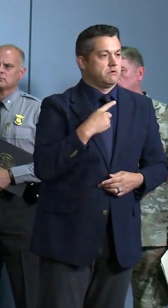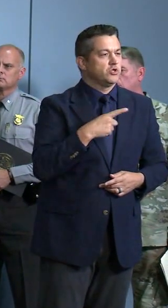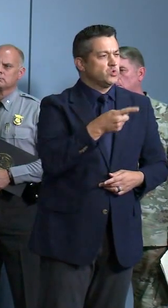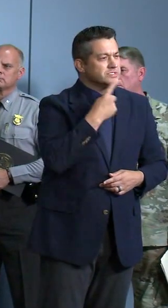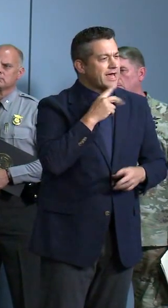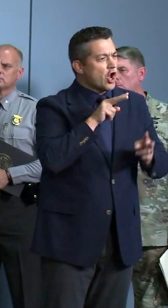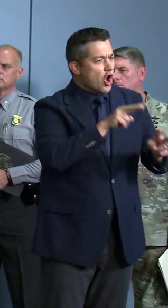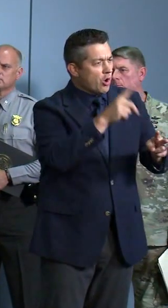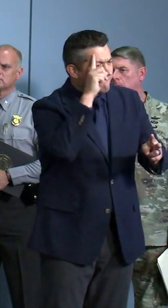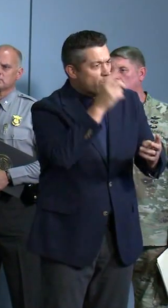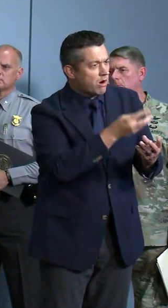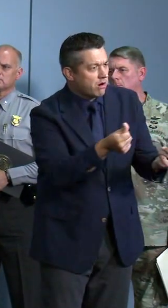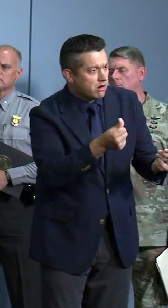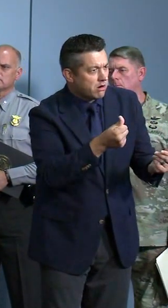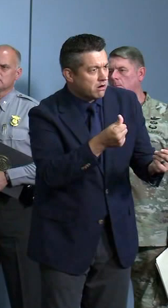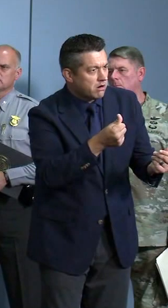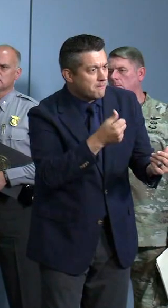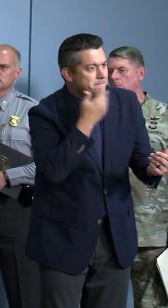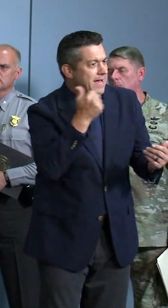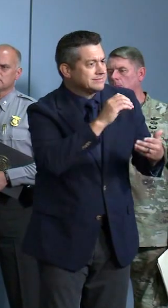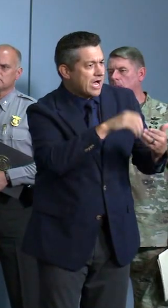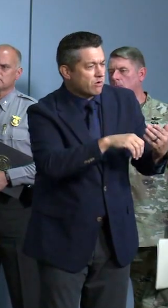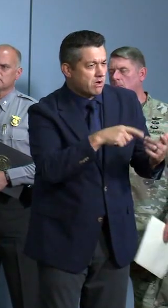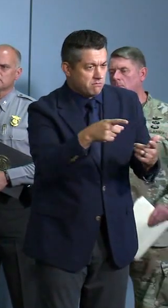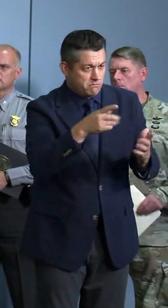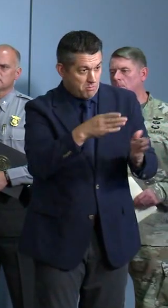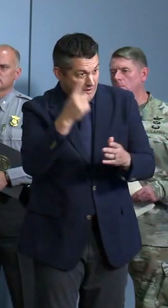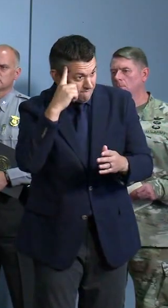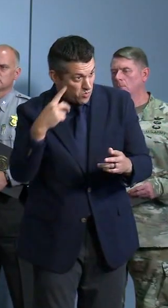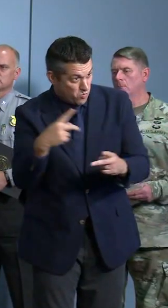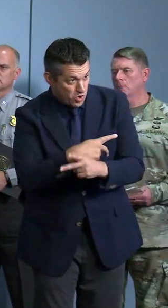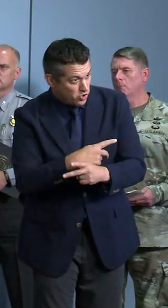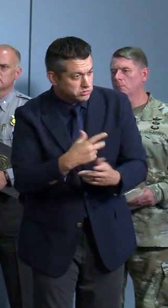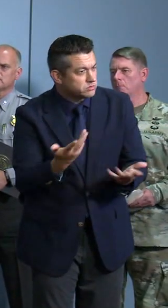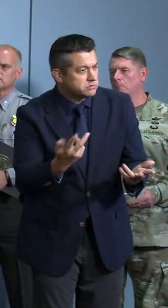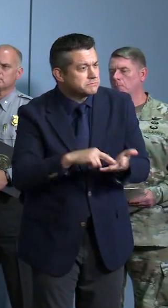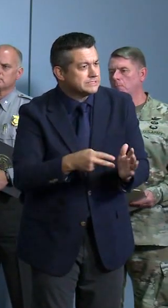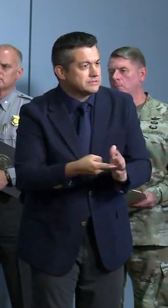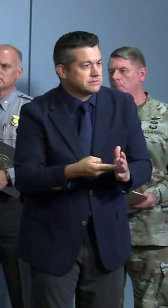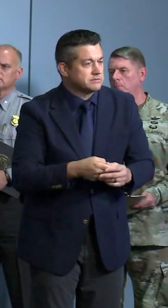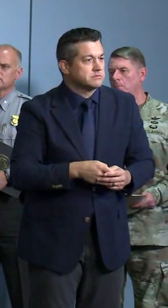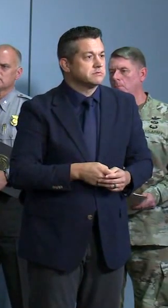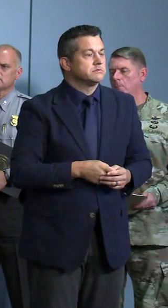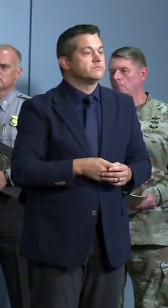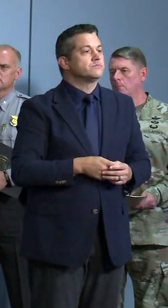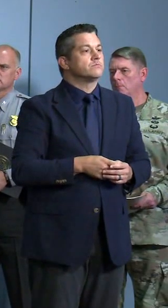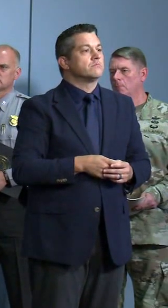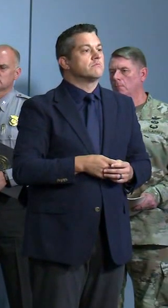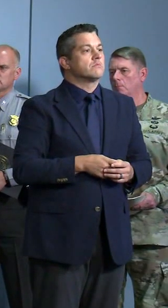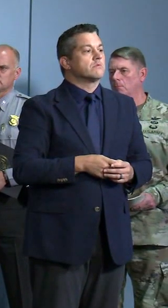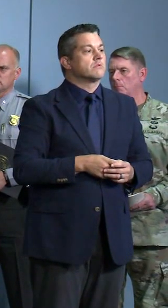what of the past hurricane seasons here? The lessons that